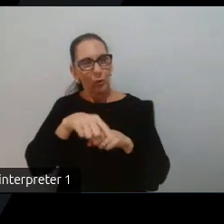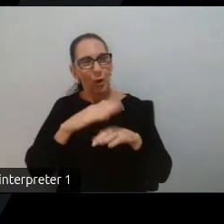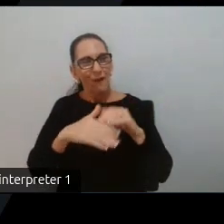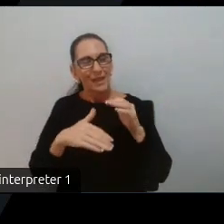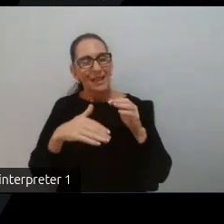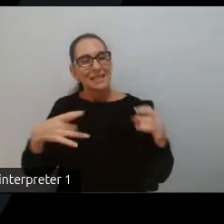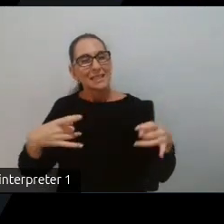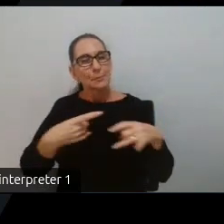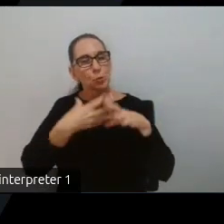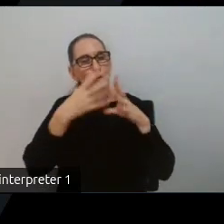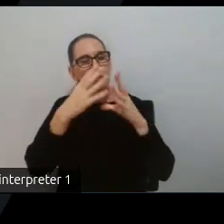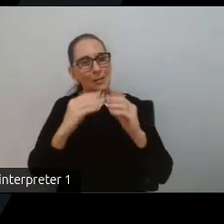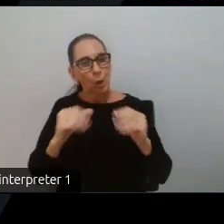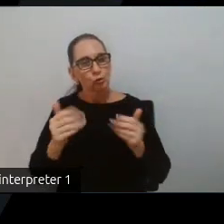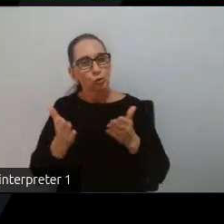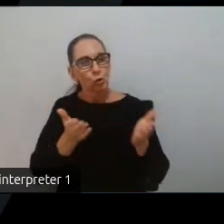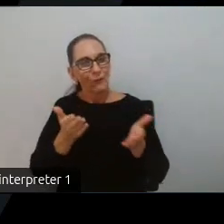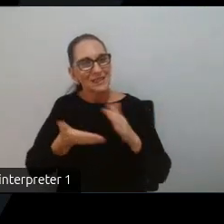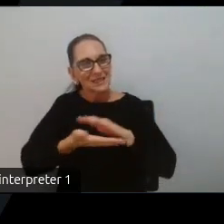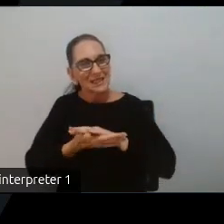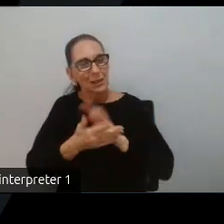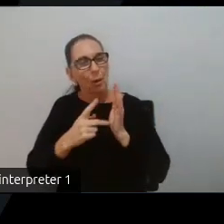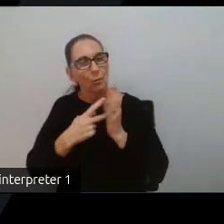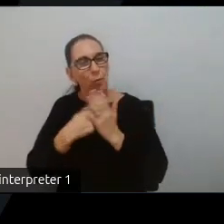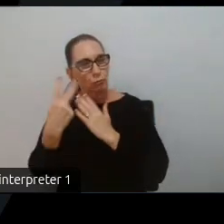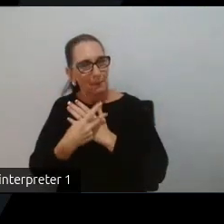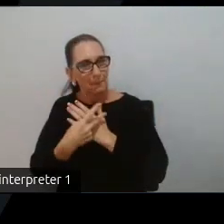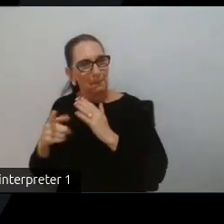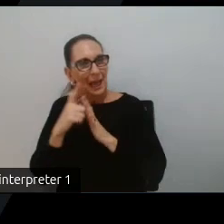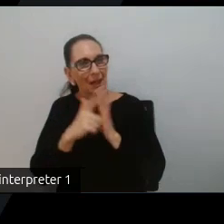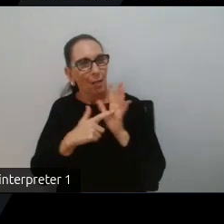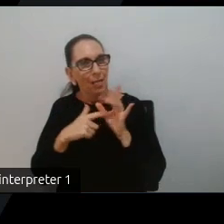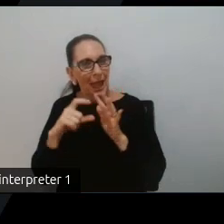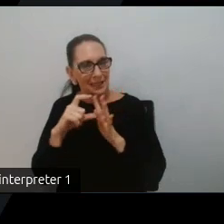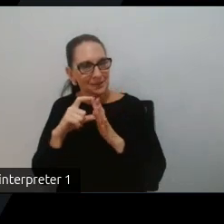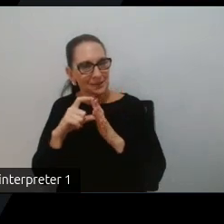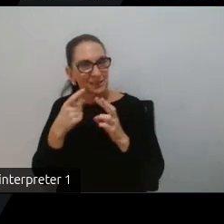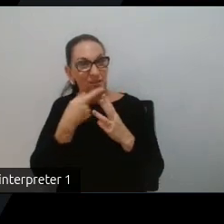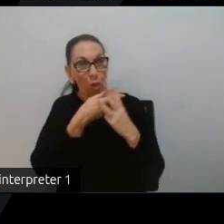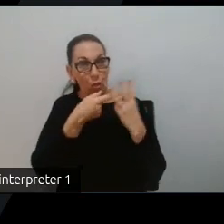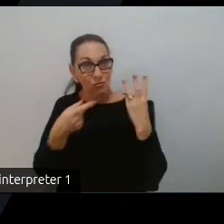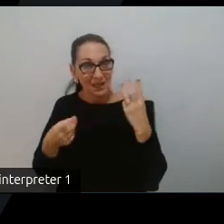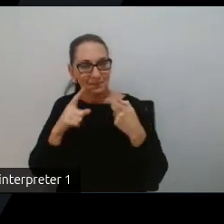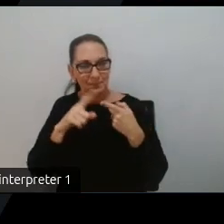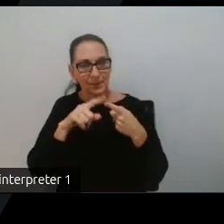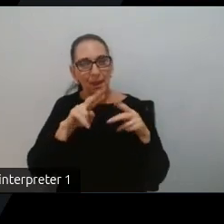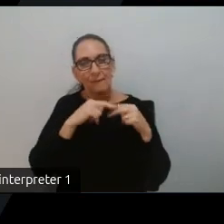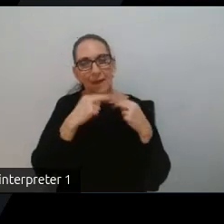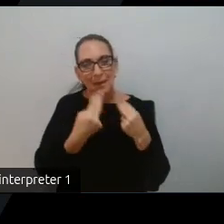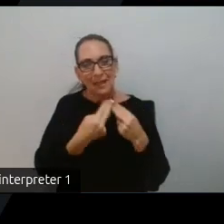programs at legal aid. We have three programs. The first is family dispute resolution conferences